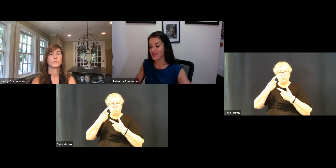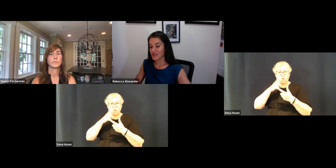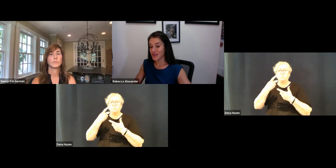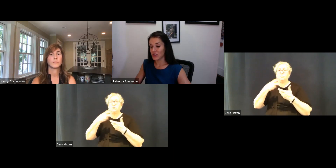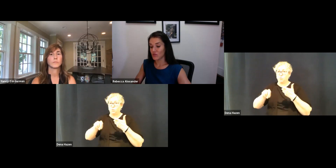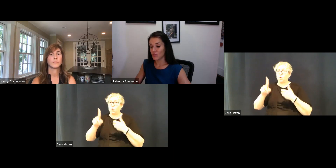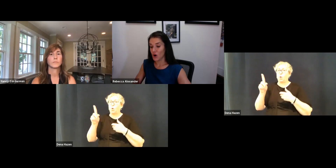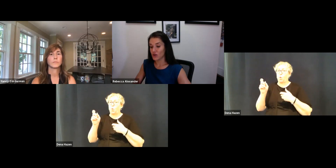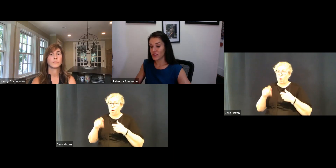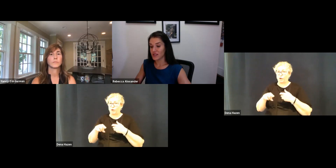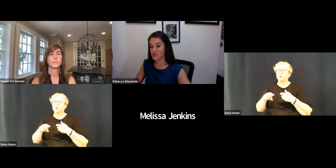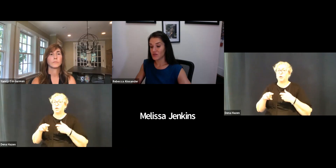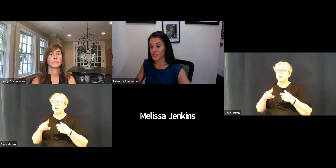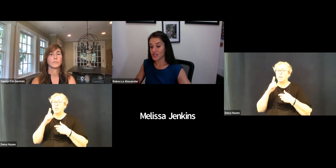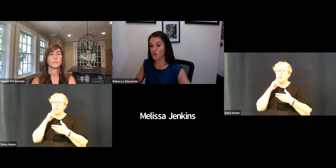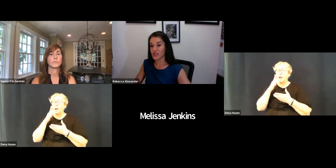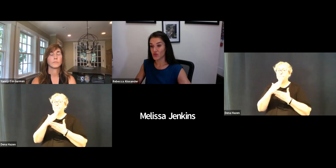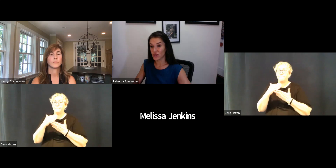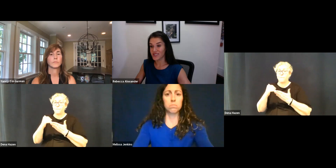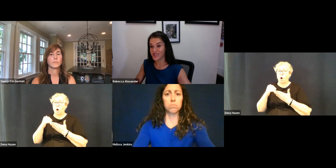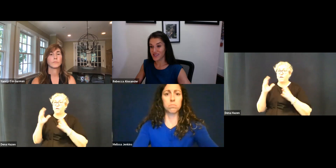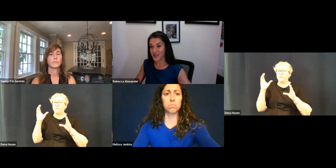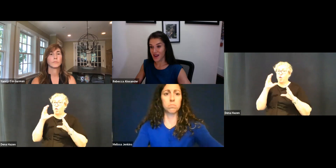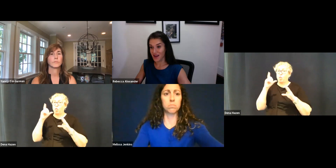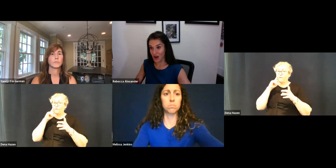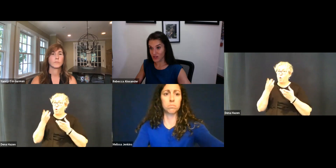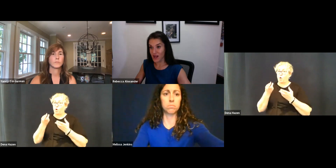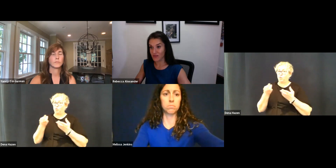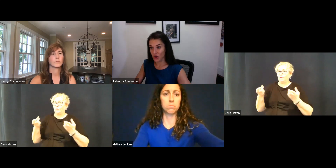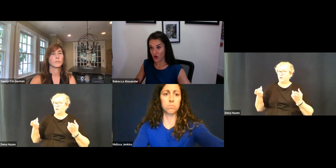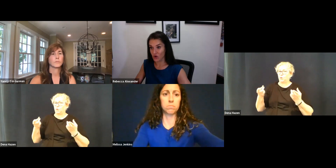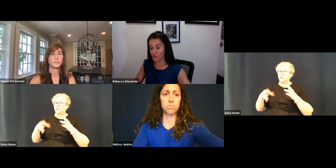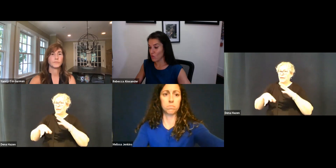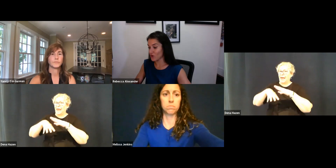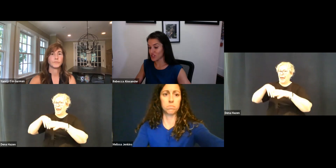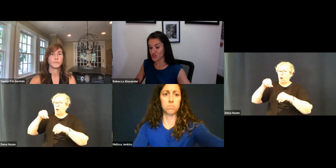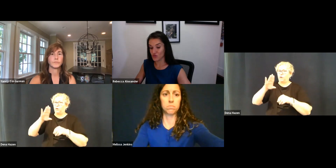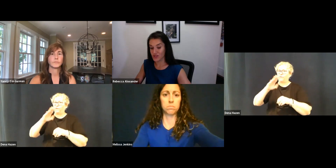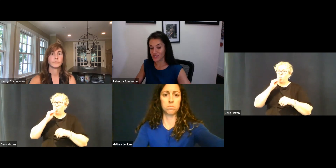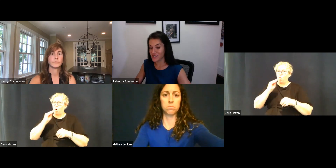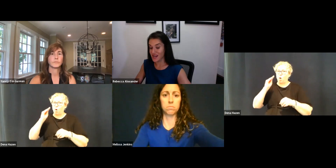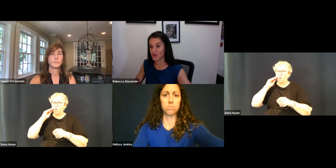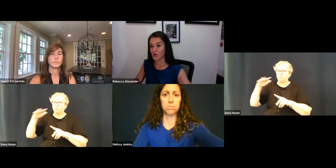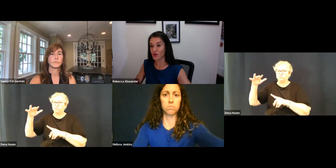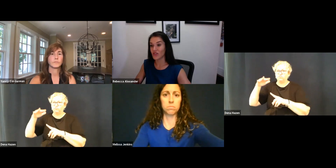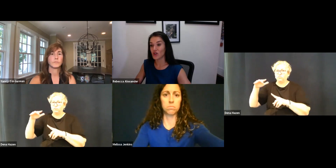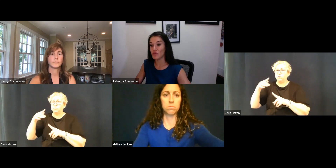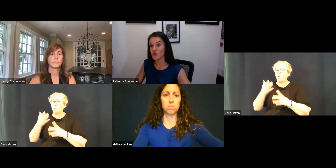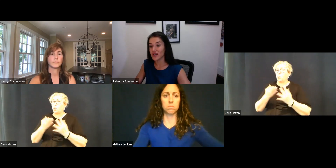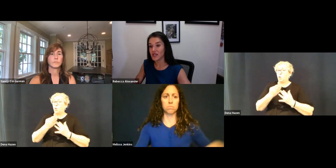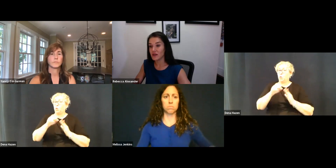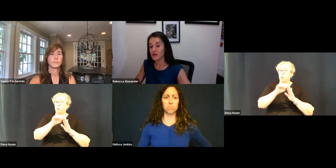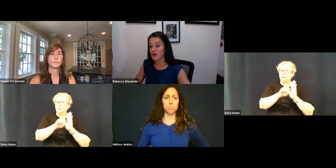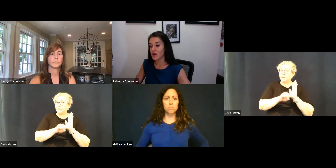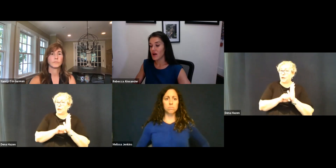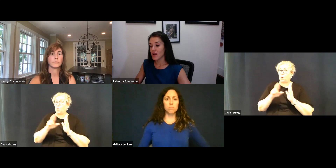I think that part of it is seeking resources outside of the home, whether it's through the state or in the community.